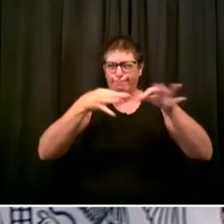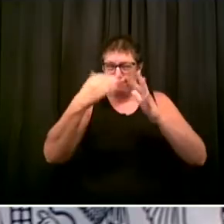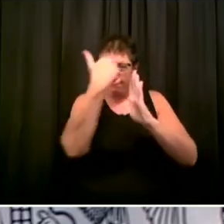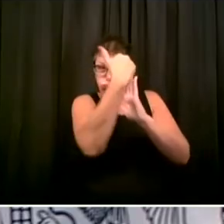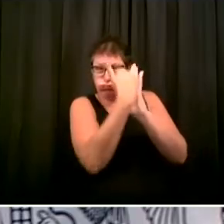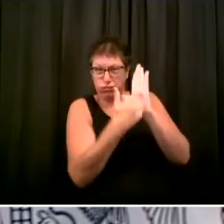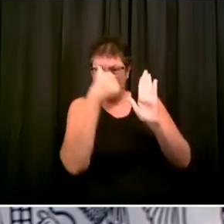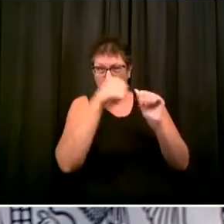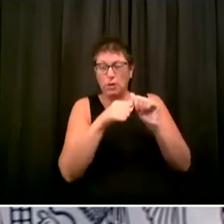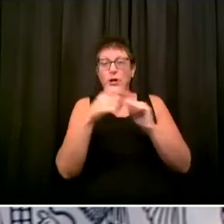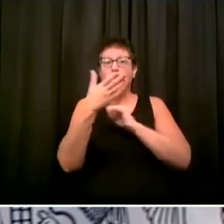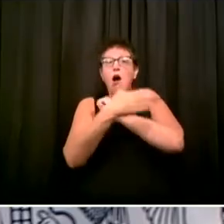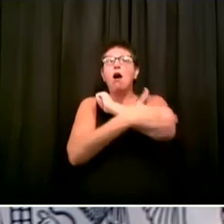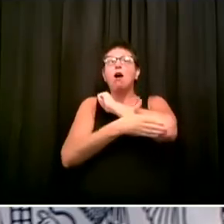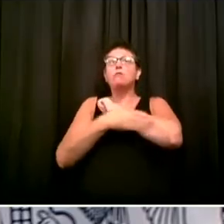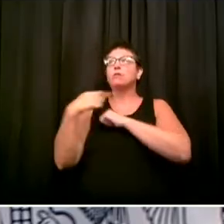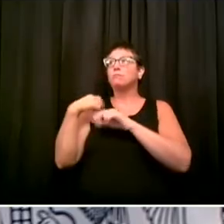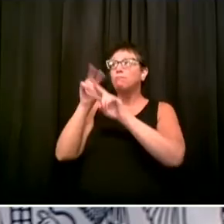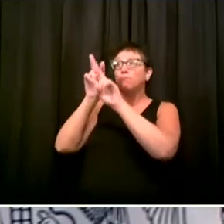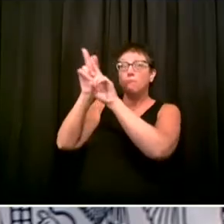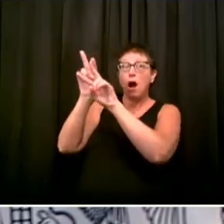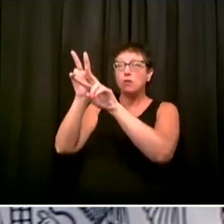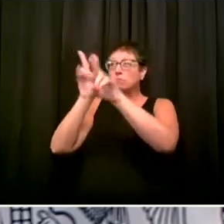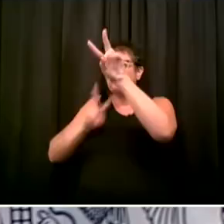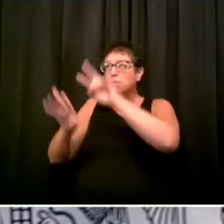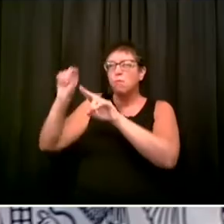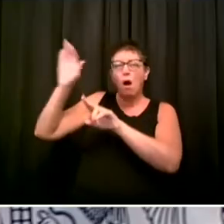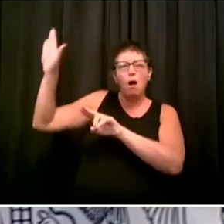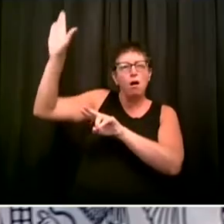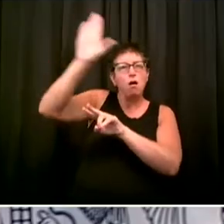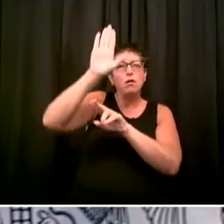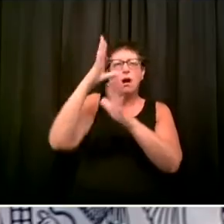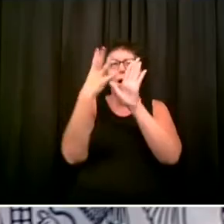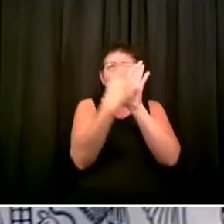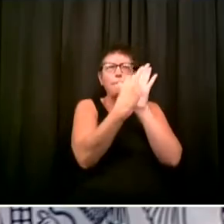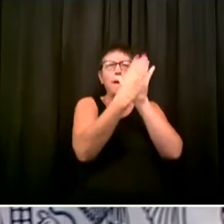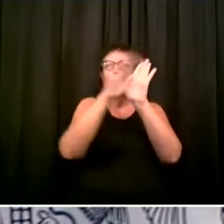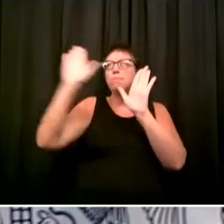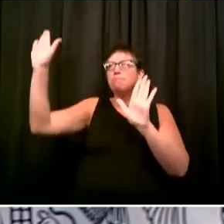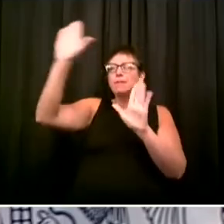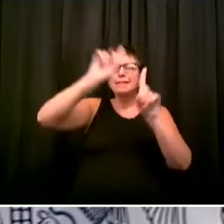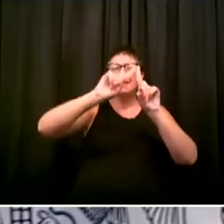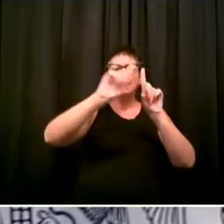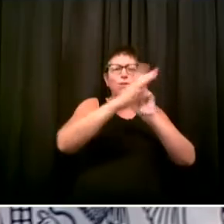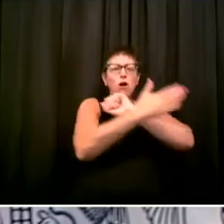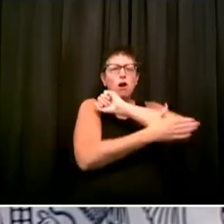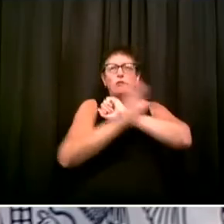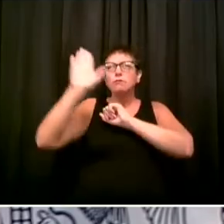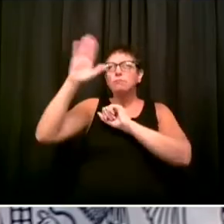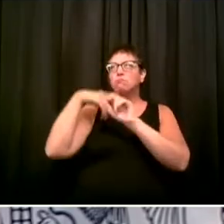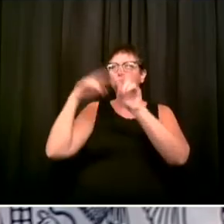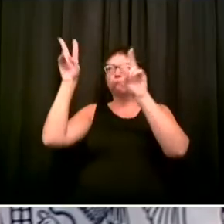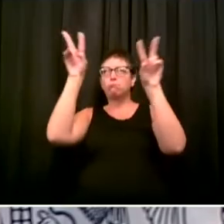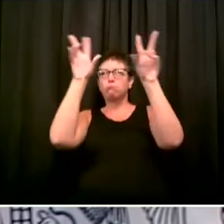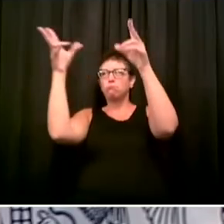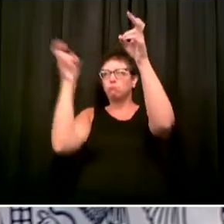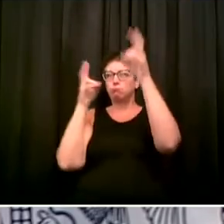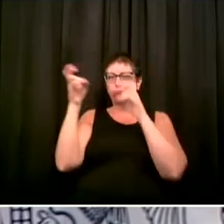THINK ABOUT WHAT IS WORNGKI OARUND THE WORLD, TAKING THE BEST PRACTICES FROM AROUND THE WORD,L OMCBNI